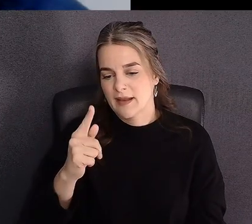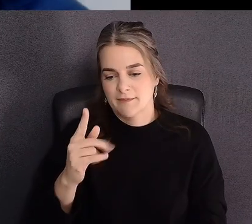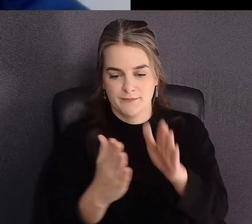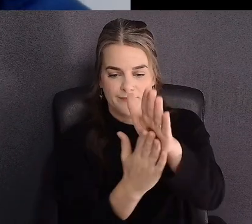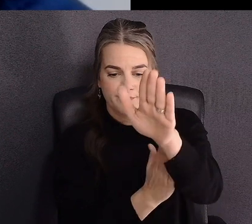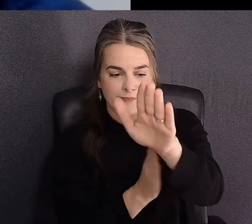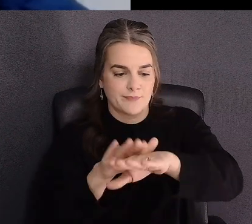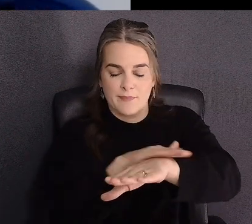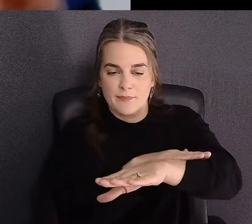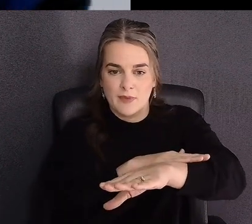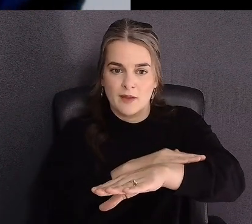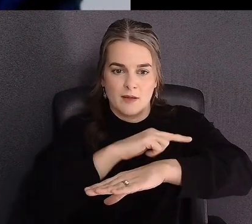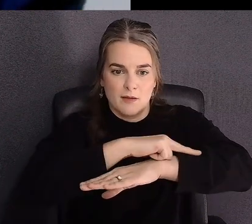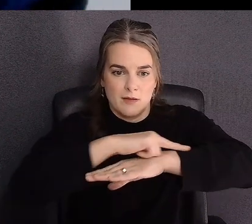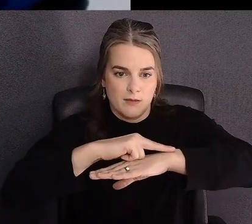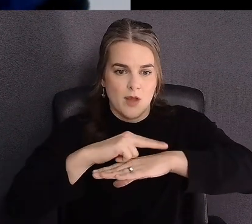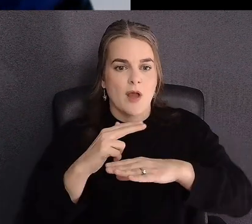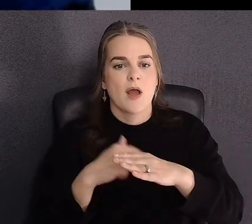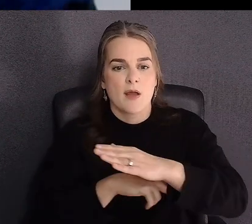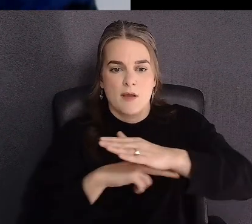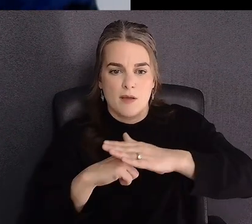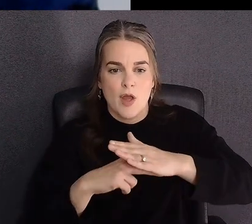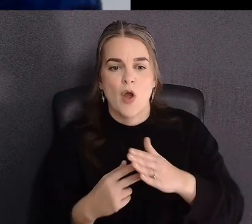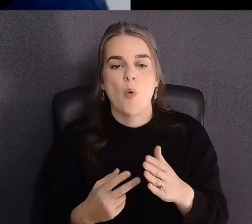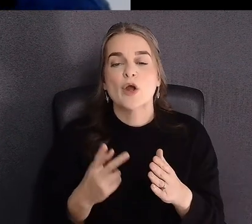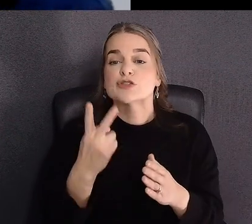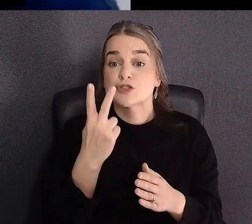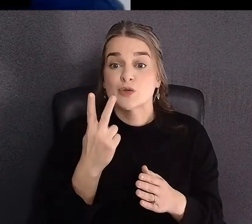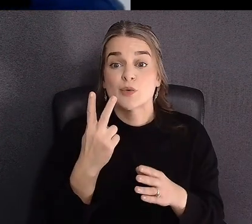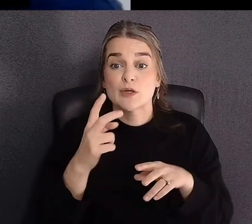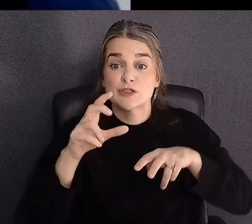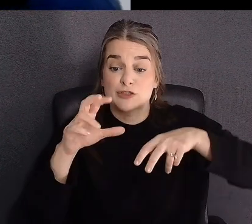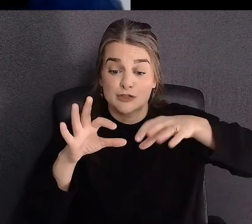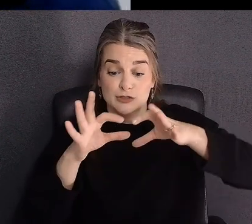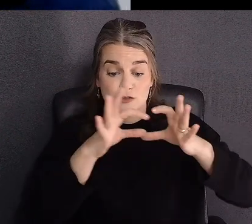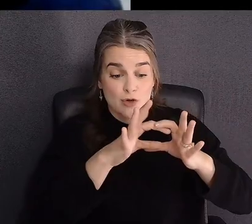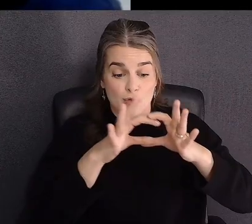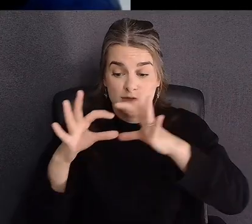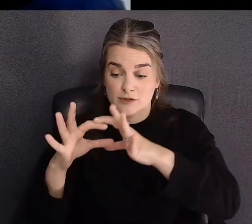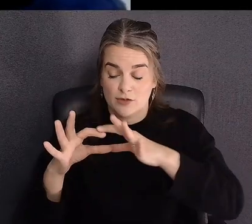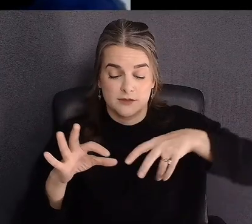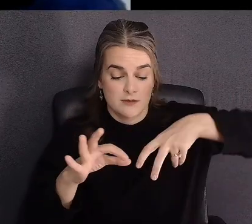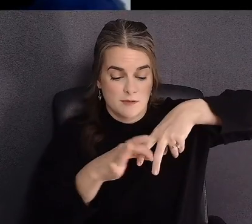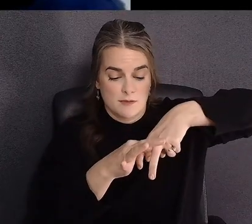I've done a two, it's like two circles connected together with a little one. And if they don't do well with the U-cuff,